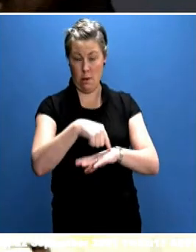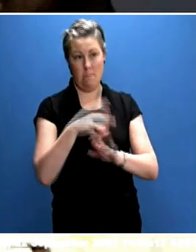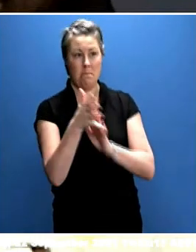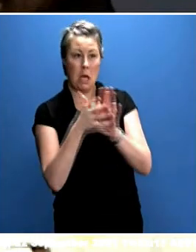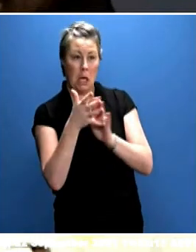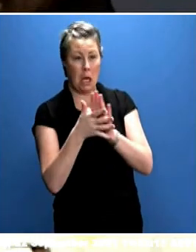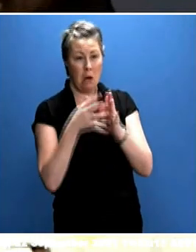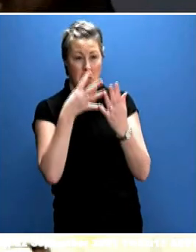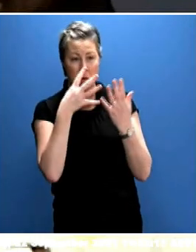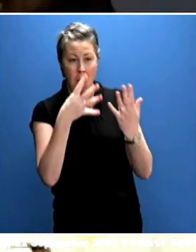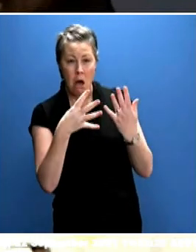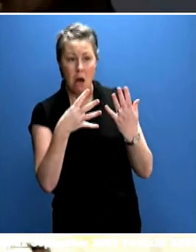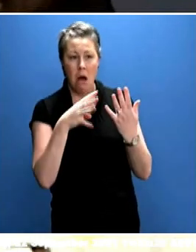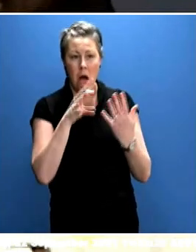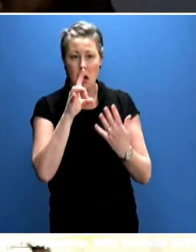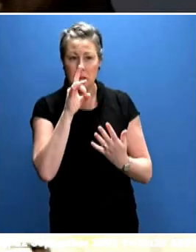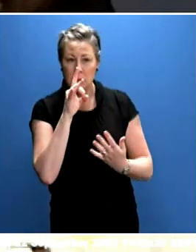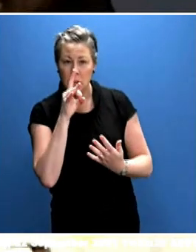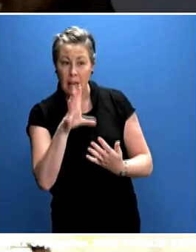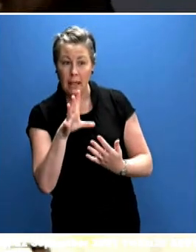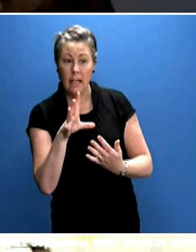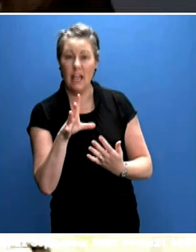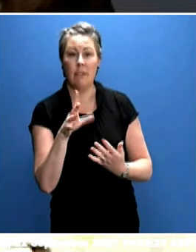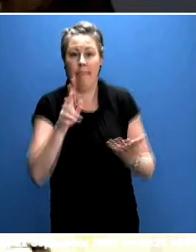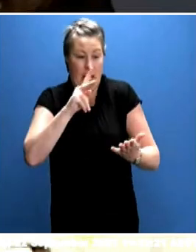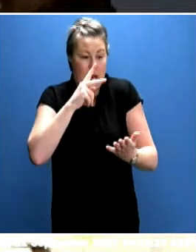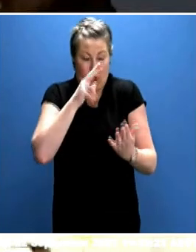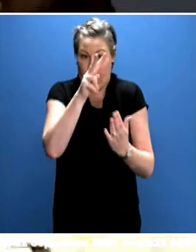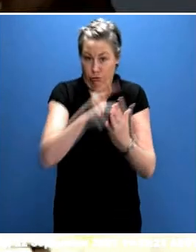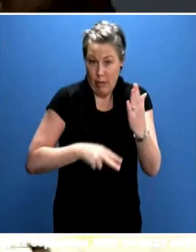9 or 10 years old --- to be totally illiterate and innumerate.